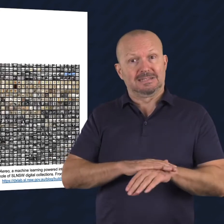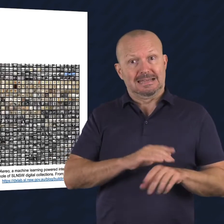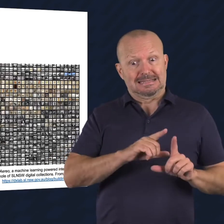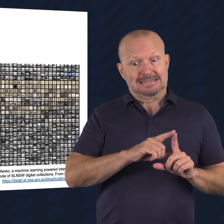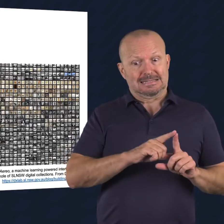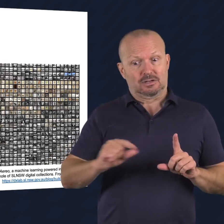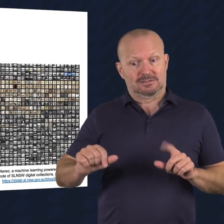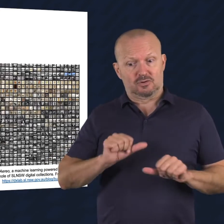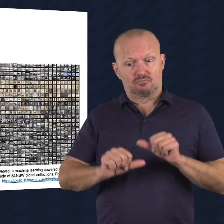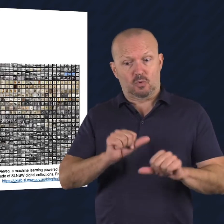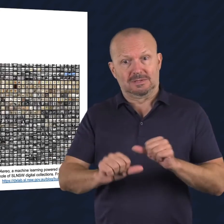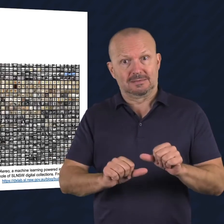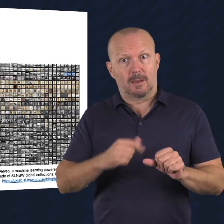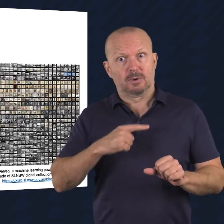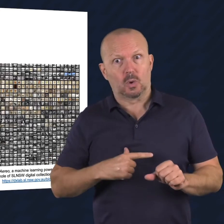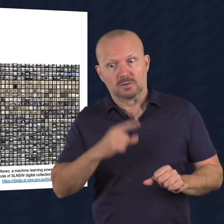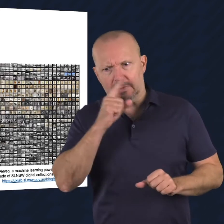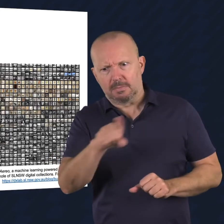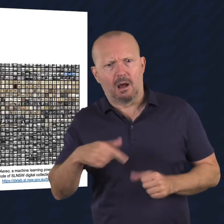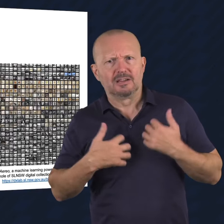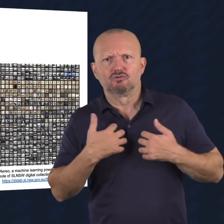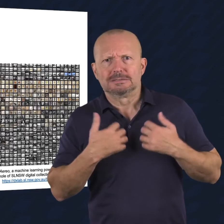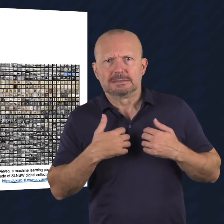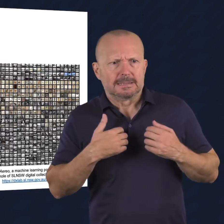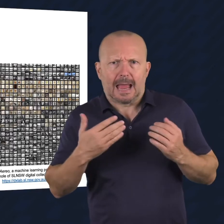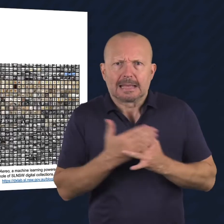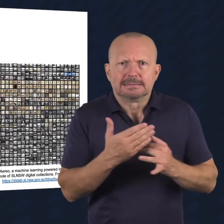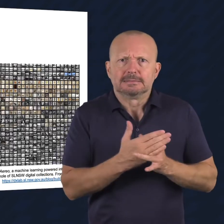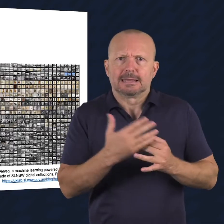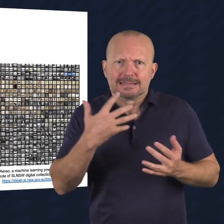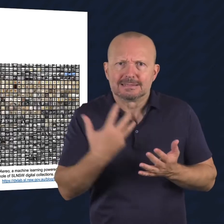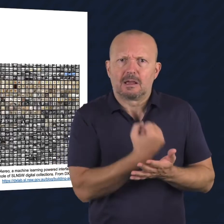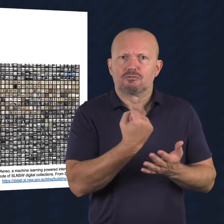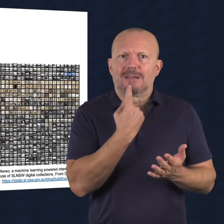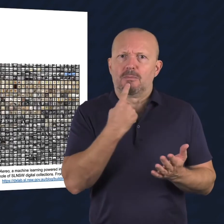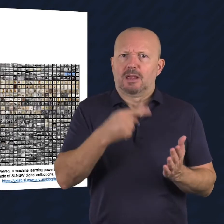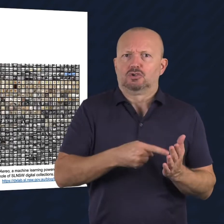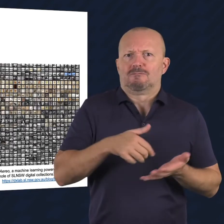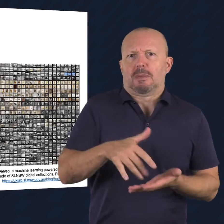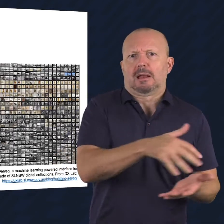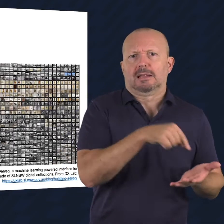digitisation has been driven by an interest in discoverability and access to our collections.